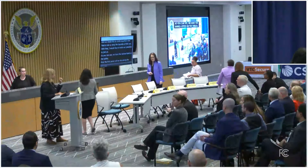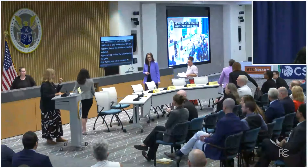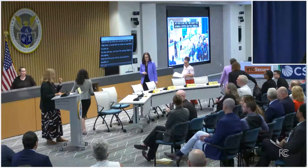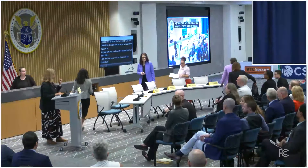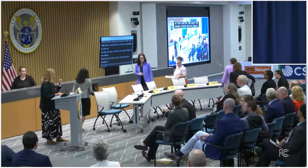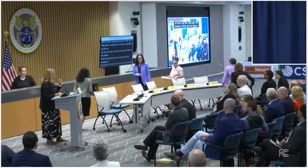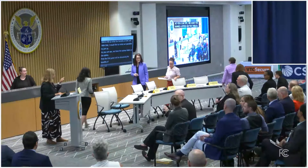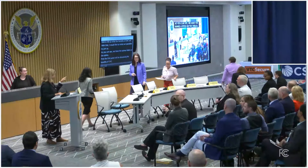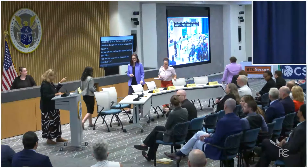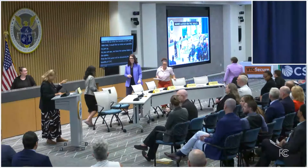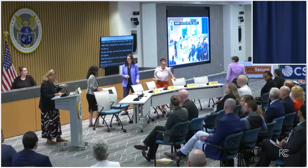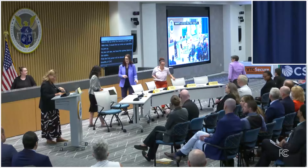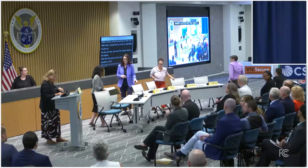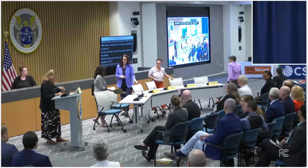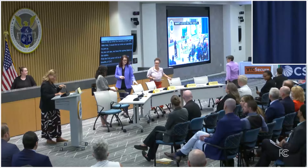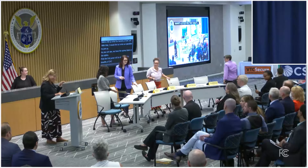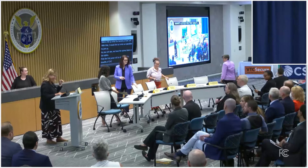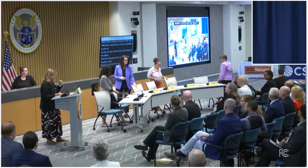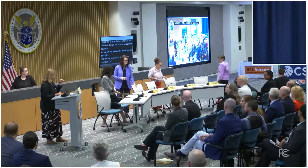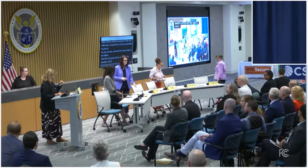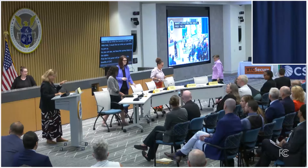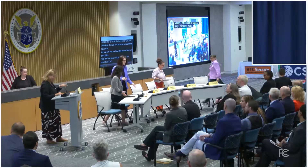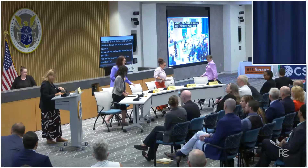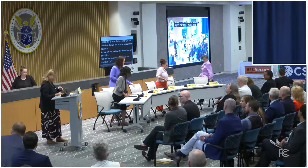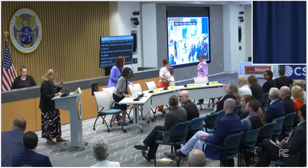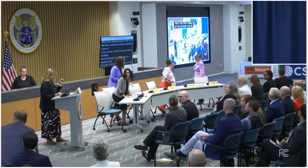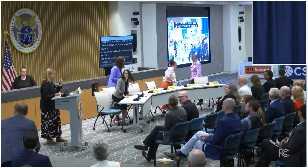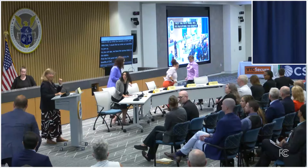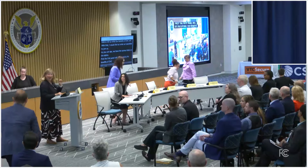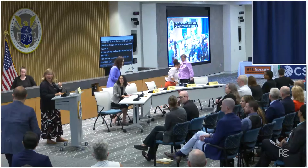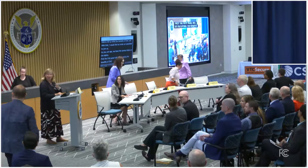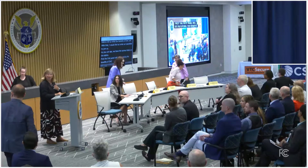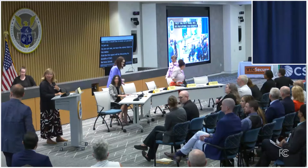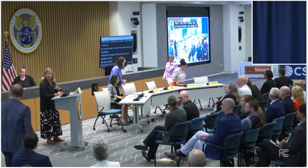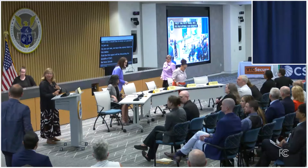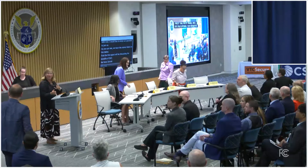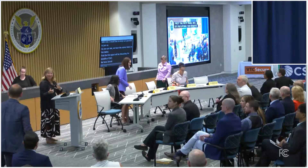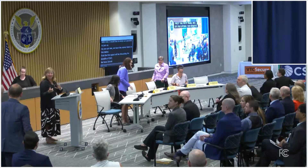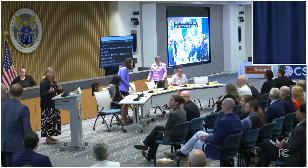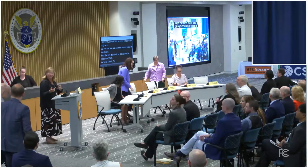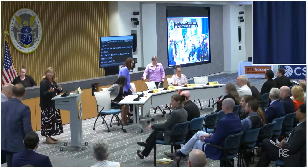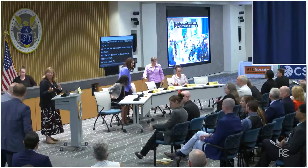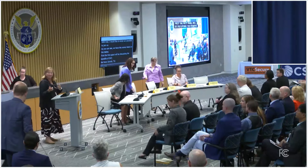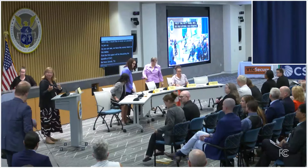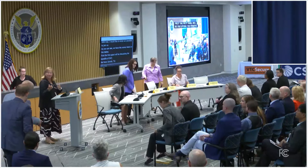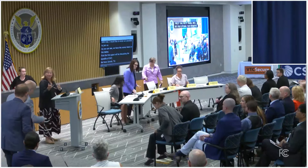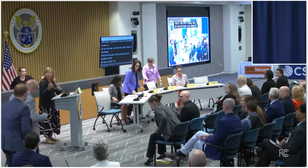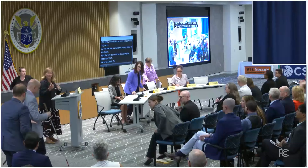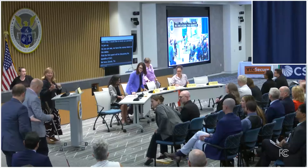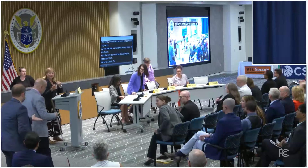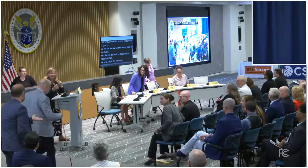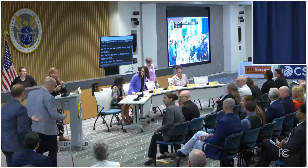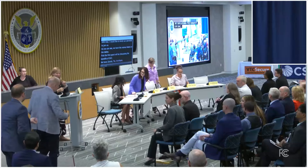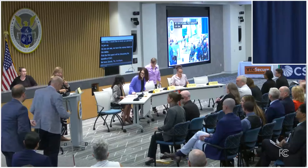AS YOU CAN SEE, WE HAVE THE NAMES LISTED ON THE TABLES. FIRST THE FIRST PANEL WILL